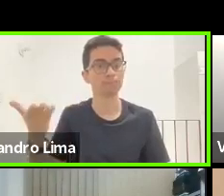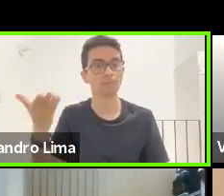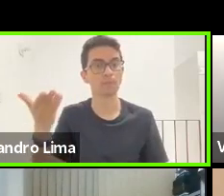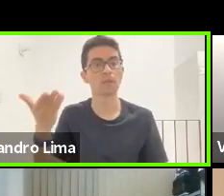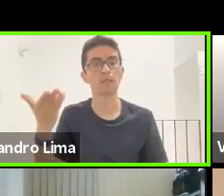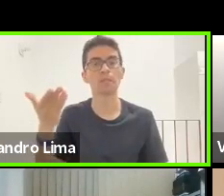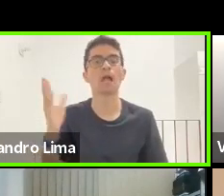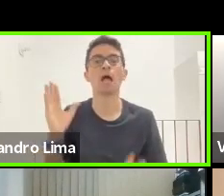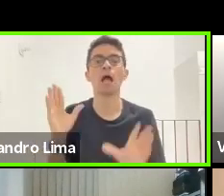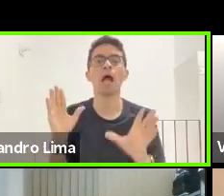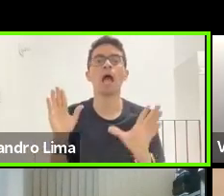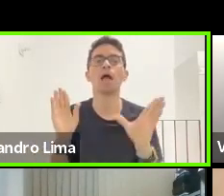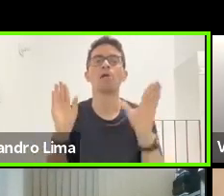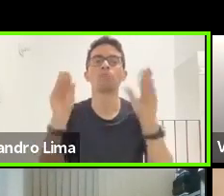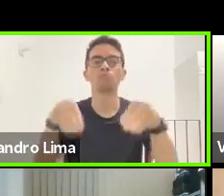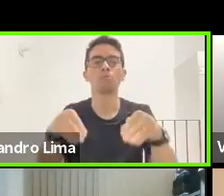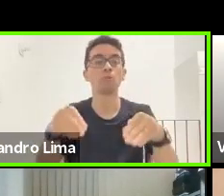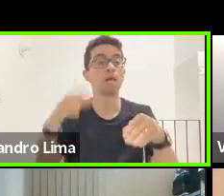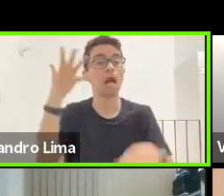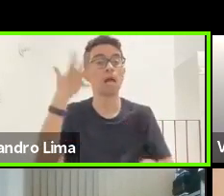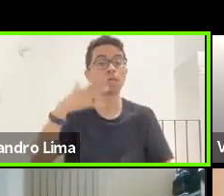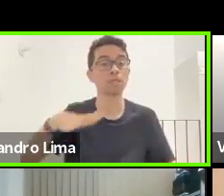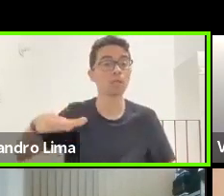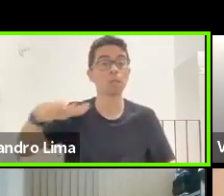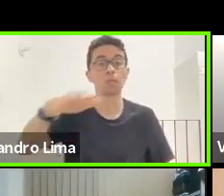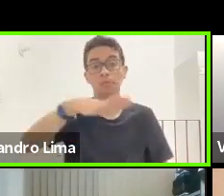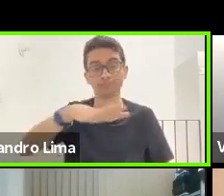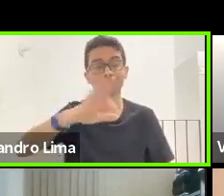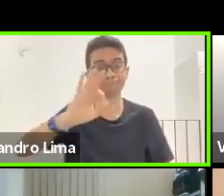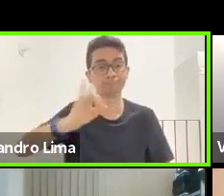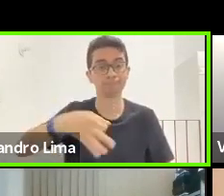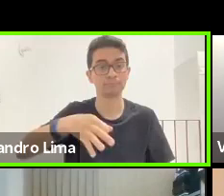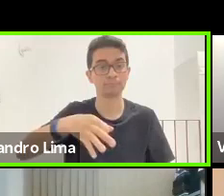And then later And then, later, they. learn earned that that stuff isn't